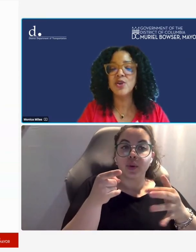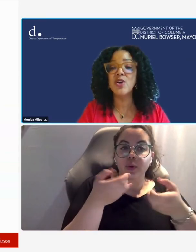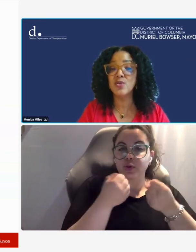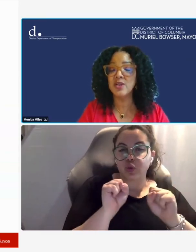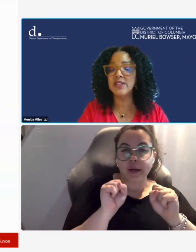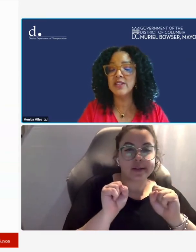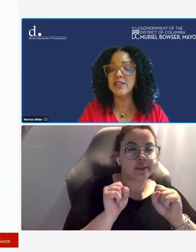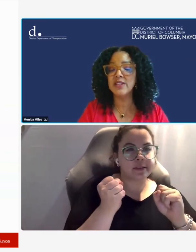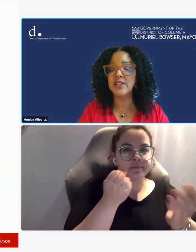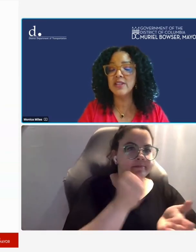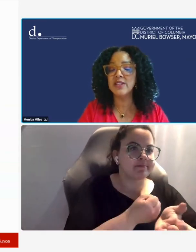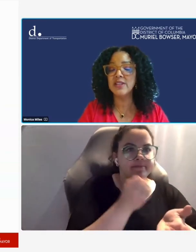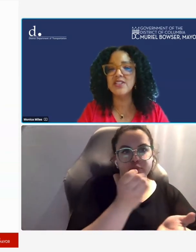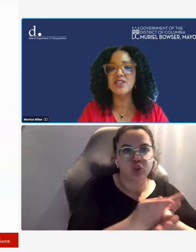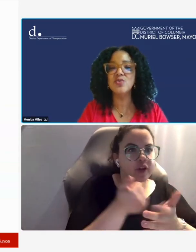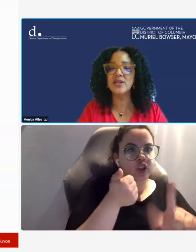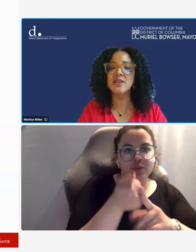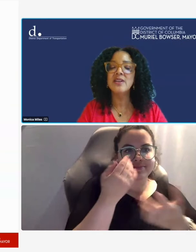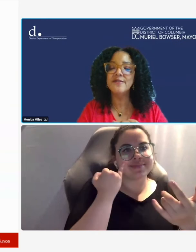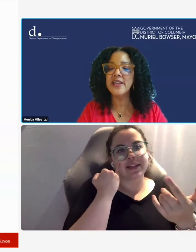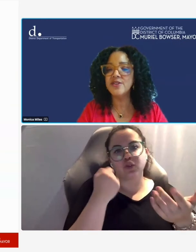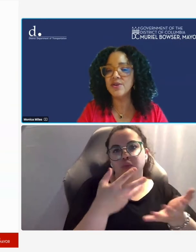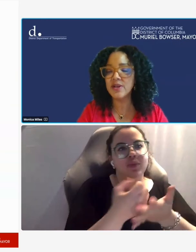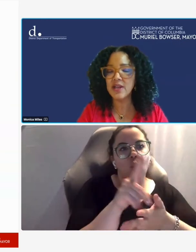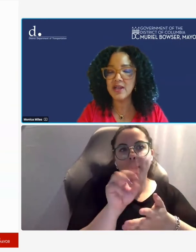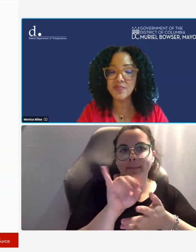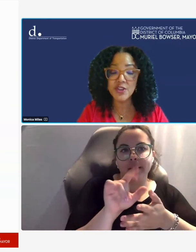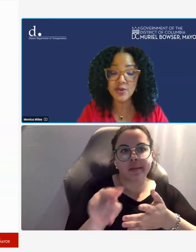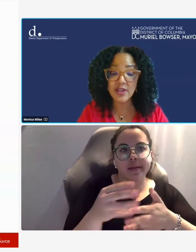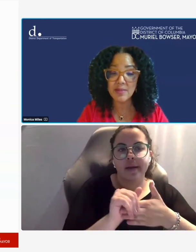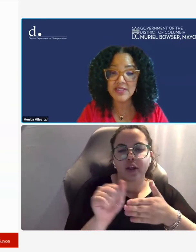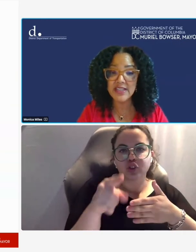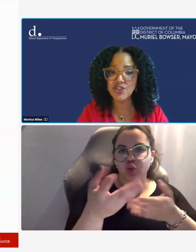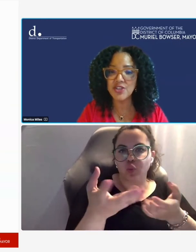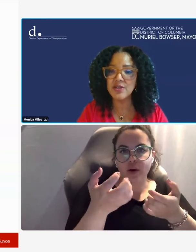own let's say you're a million dollar business and you want to vet your um your compensation